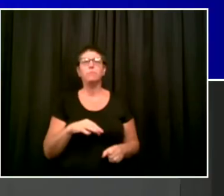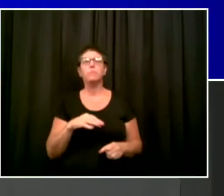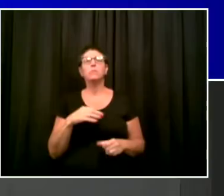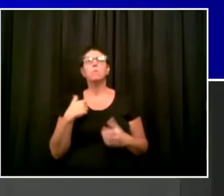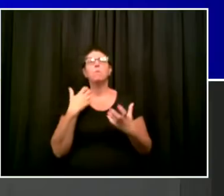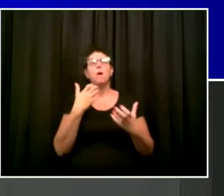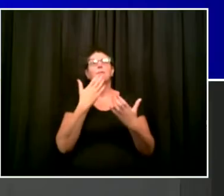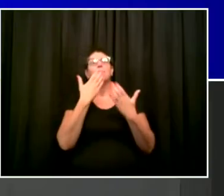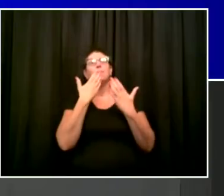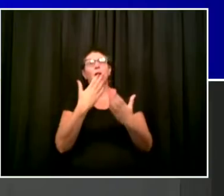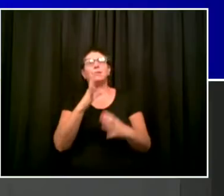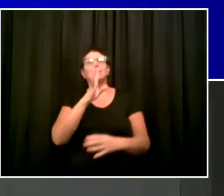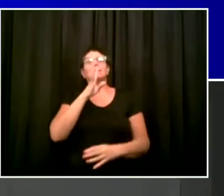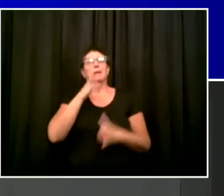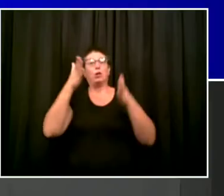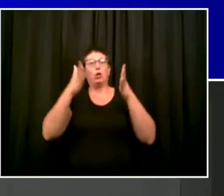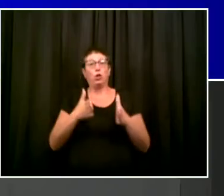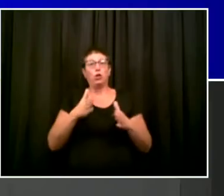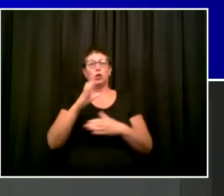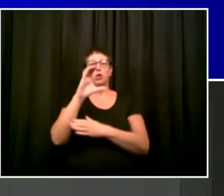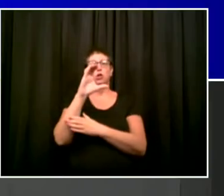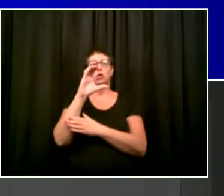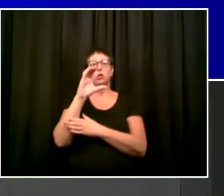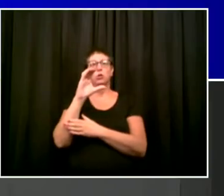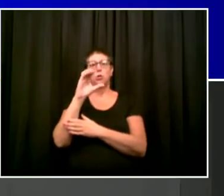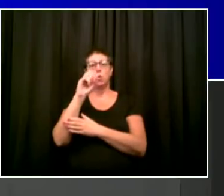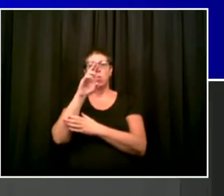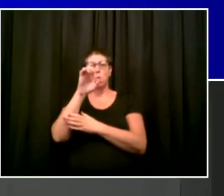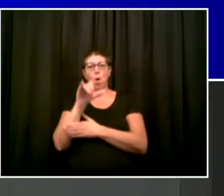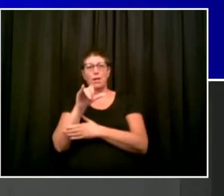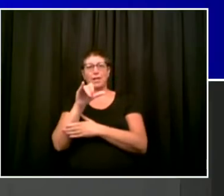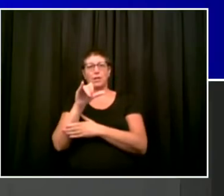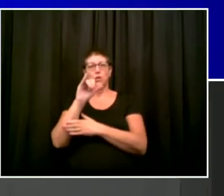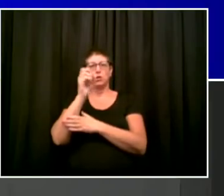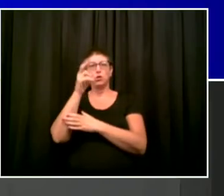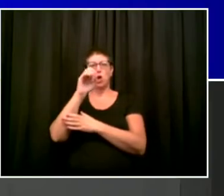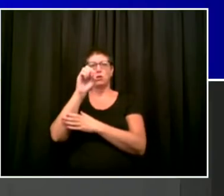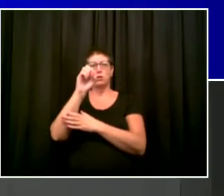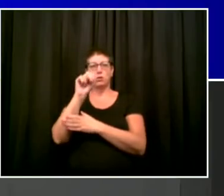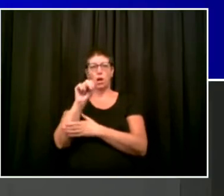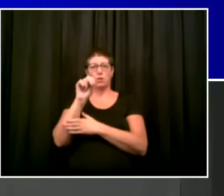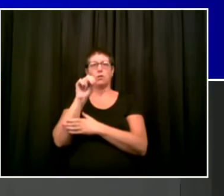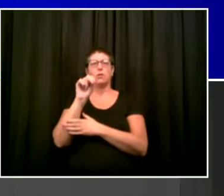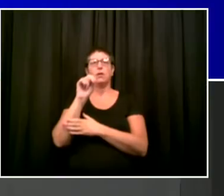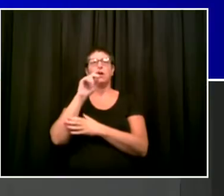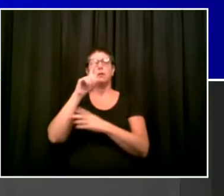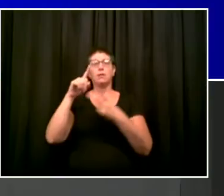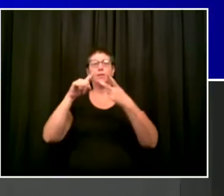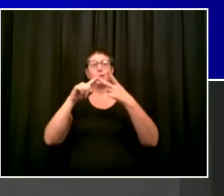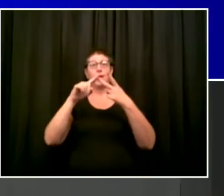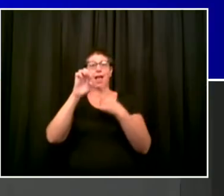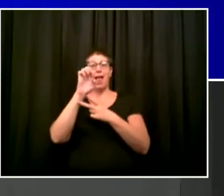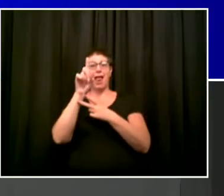TERM BORROWING. I WANTOT THANK SPEAKER KORI